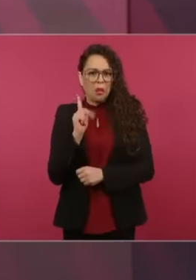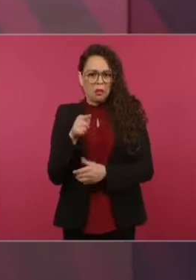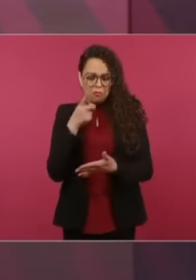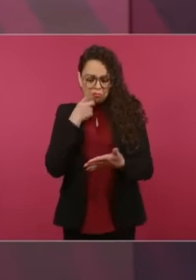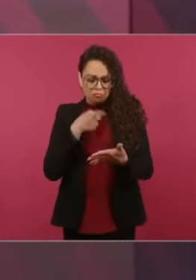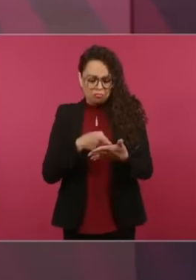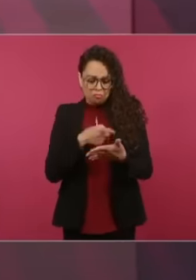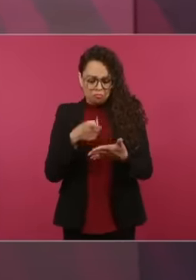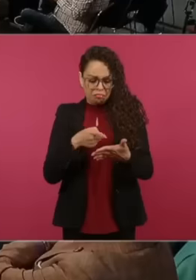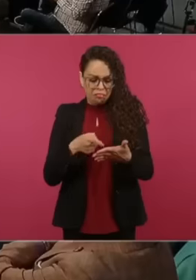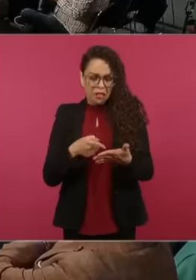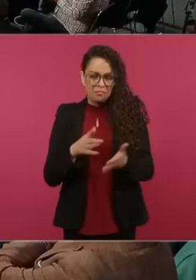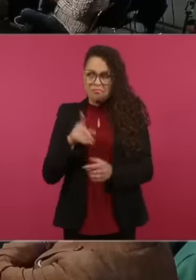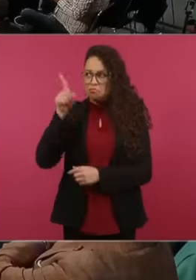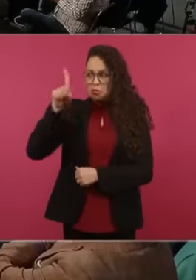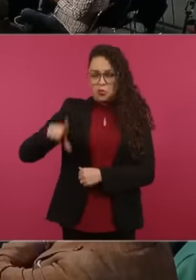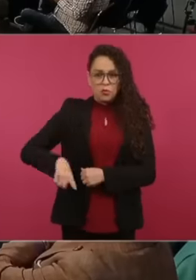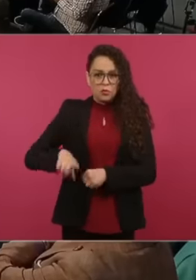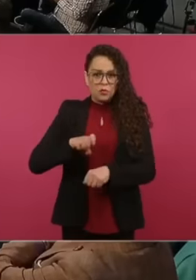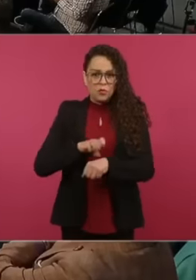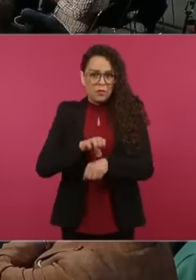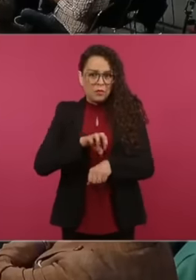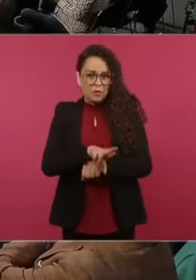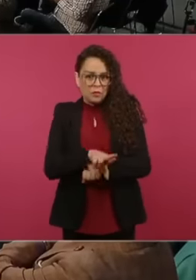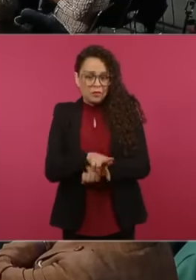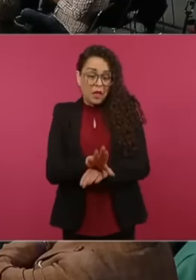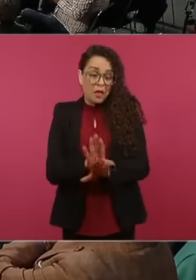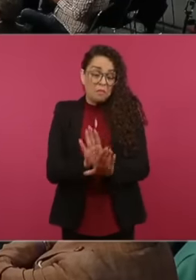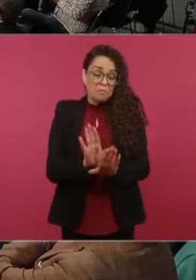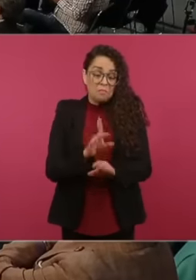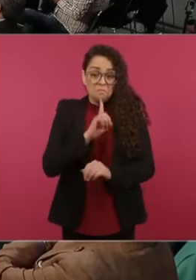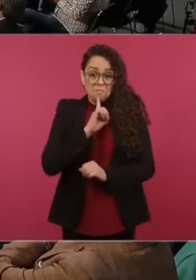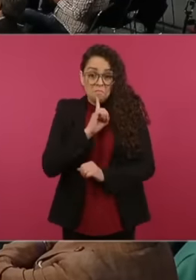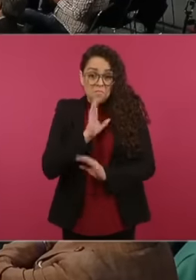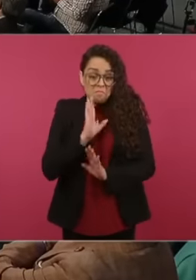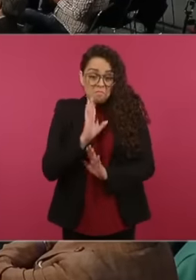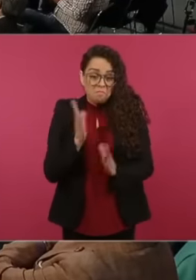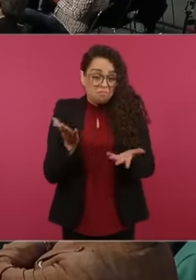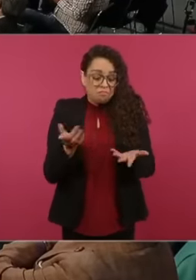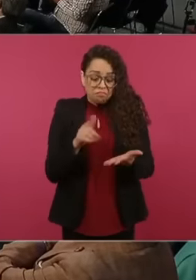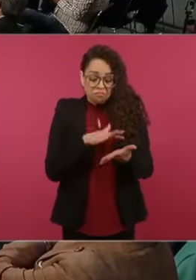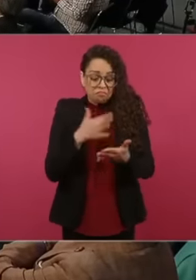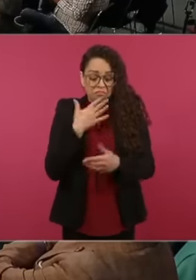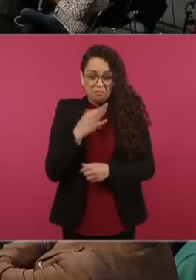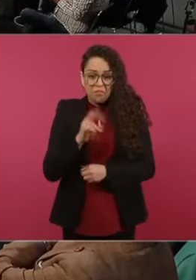that was contradictory